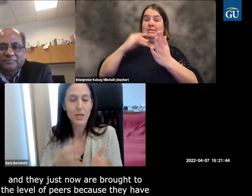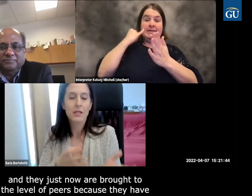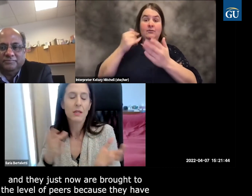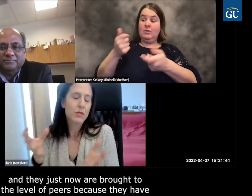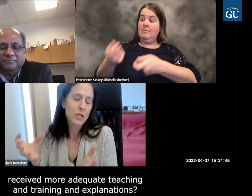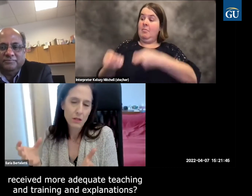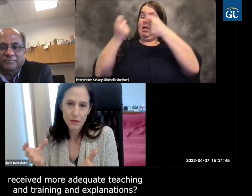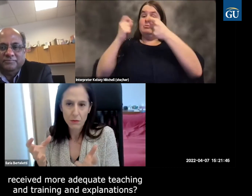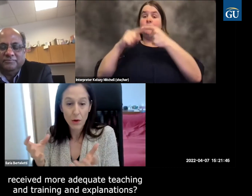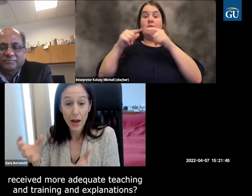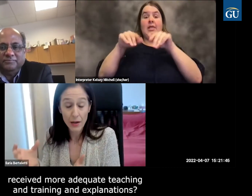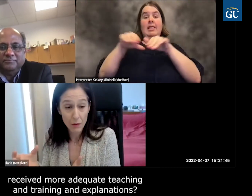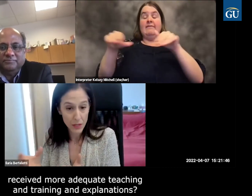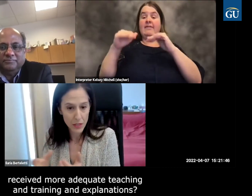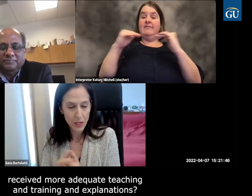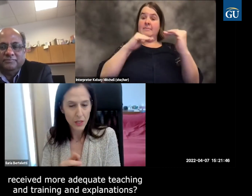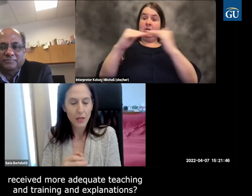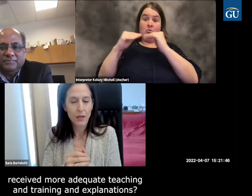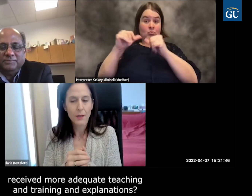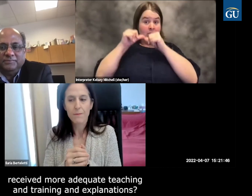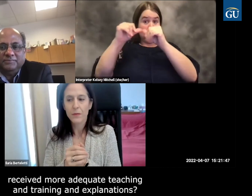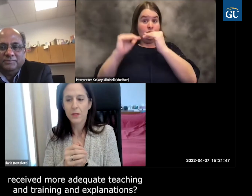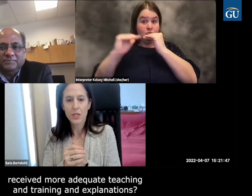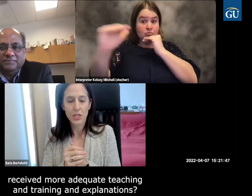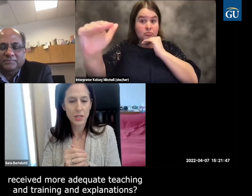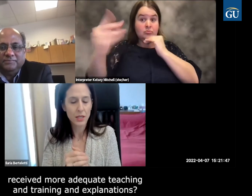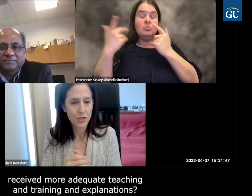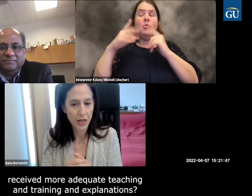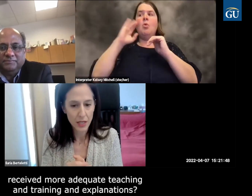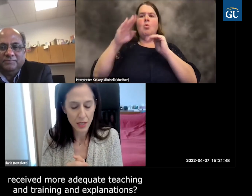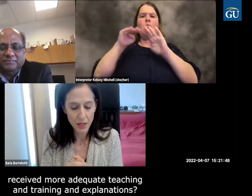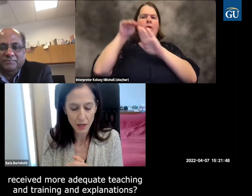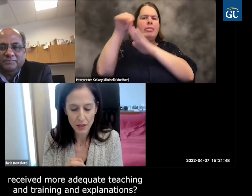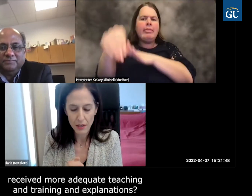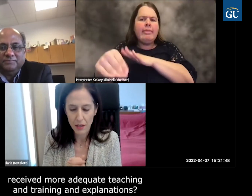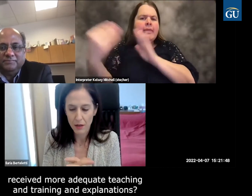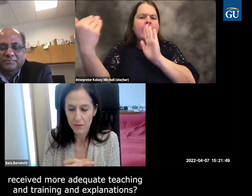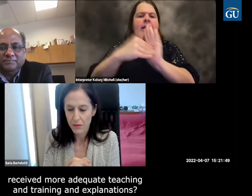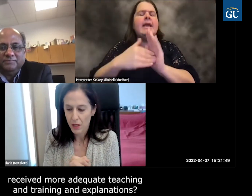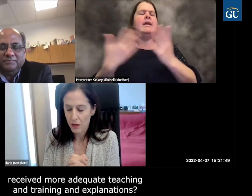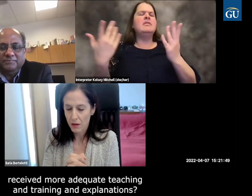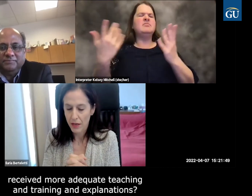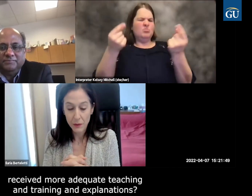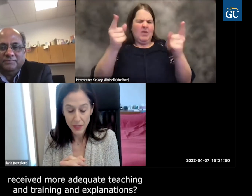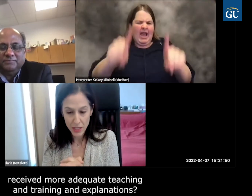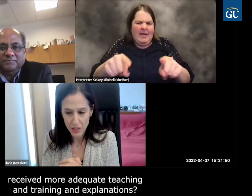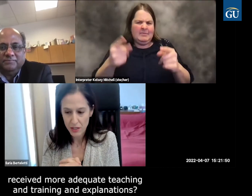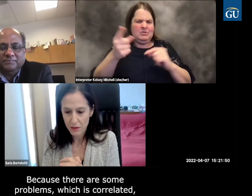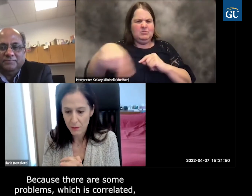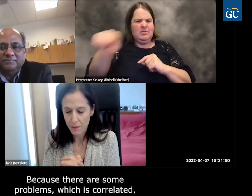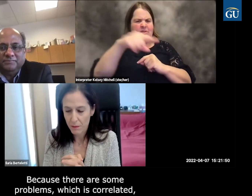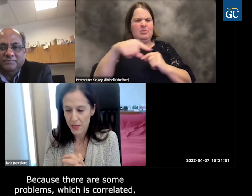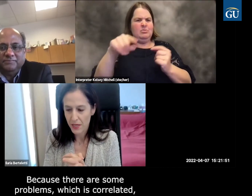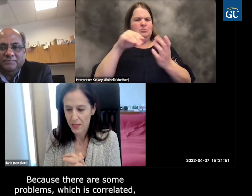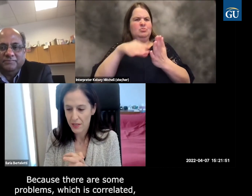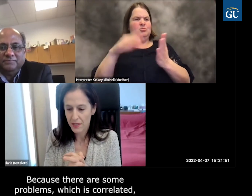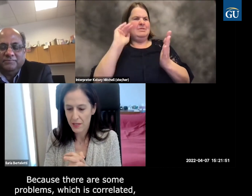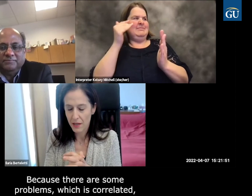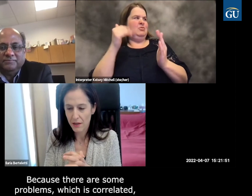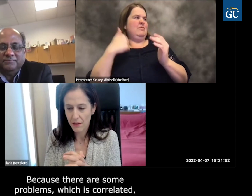they've received more adequate um teaching and training and um explanations